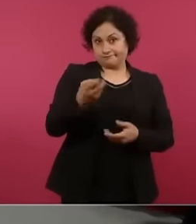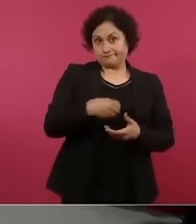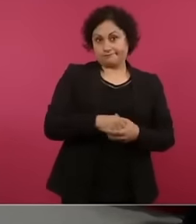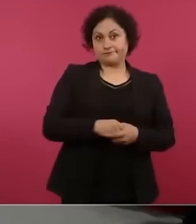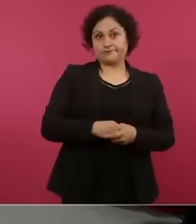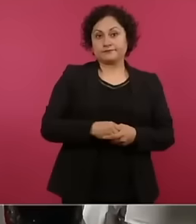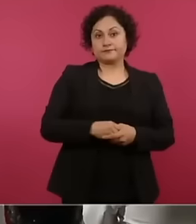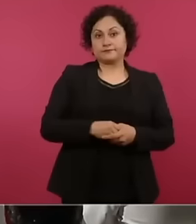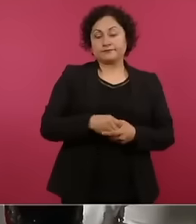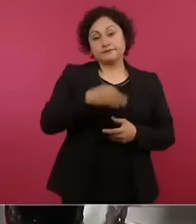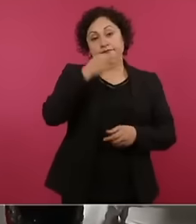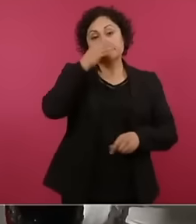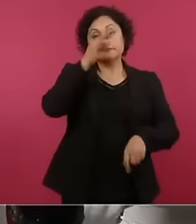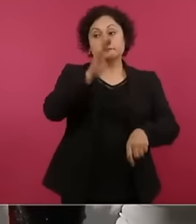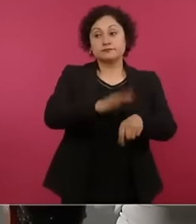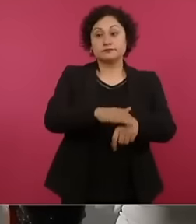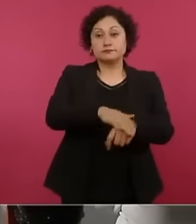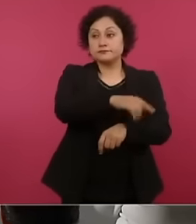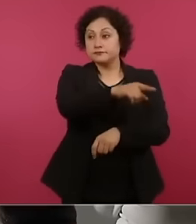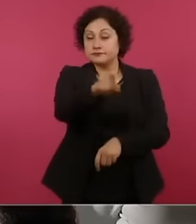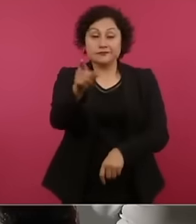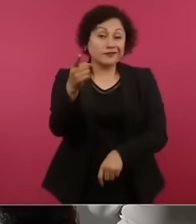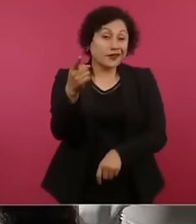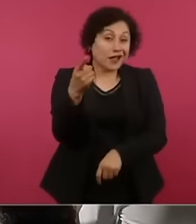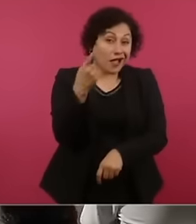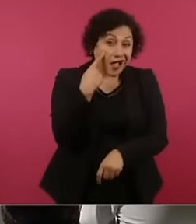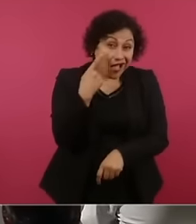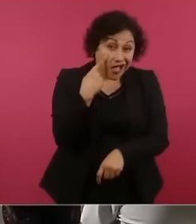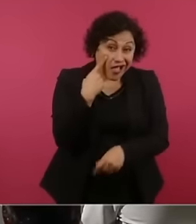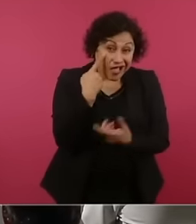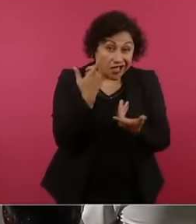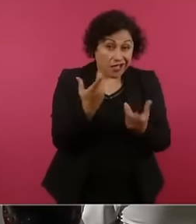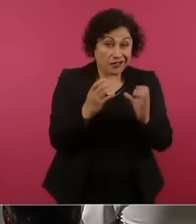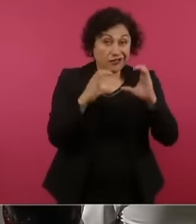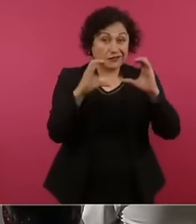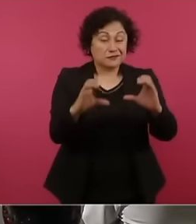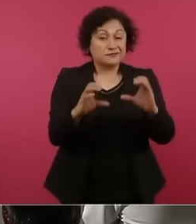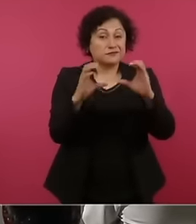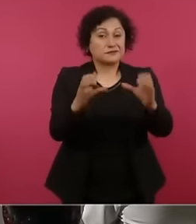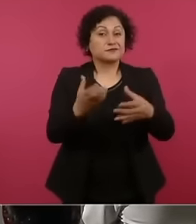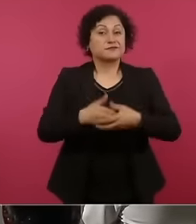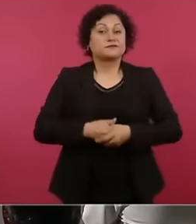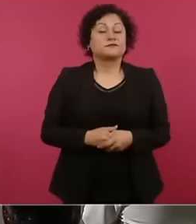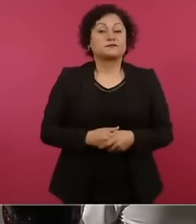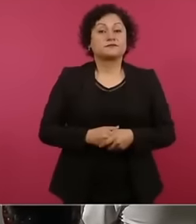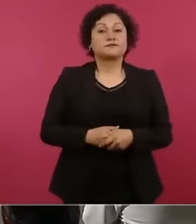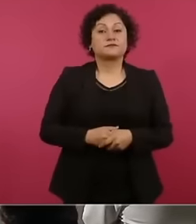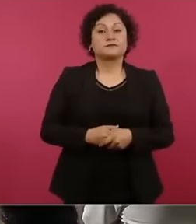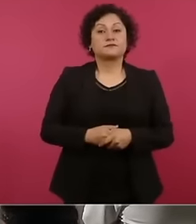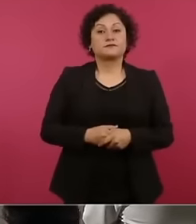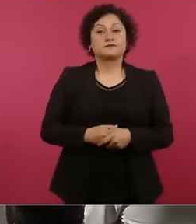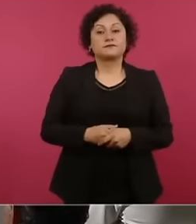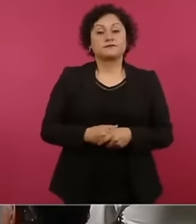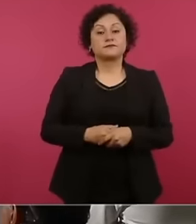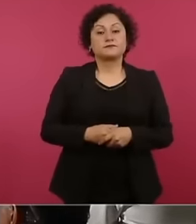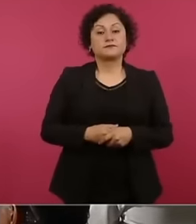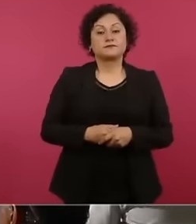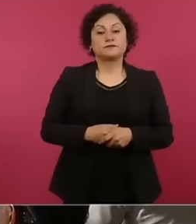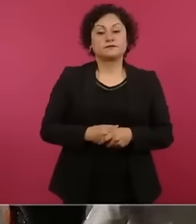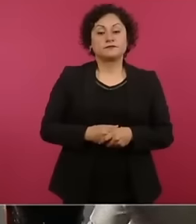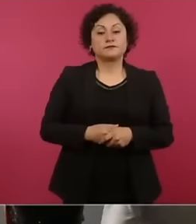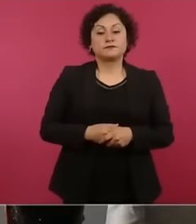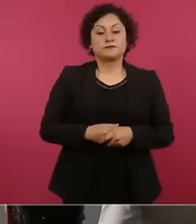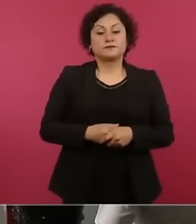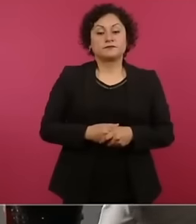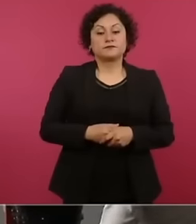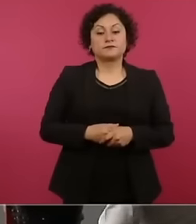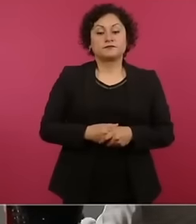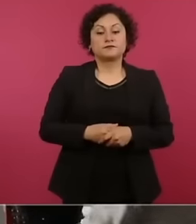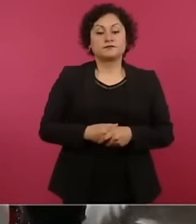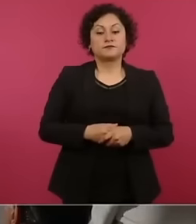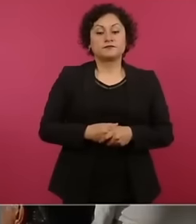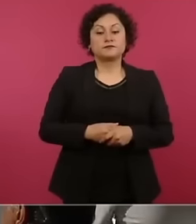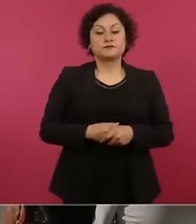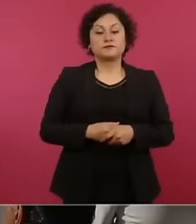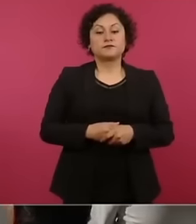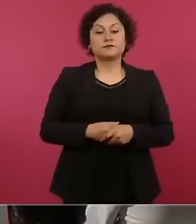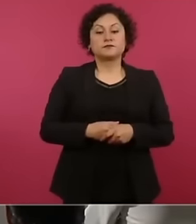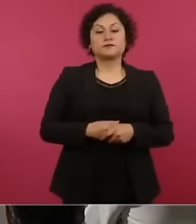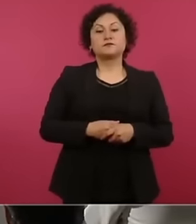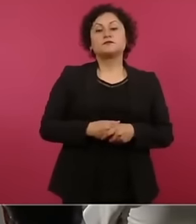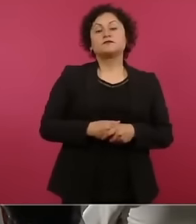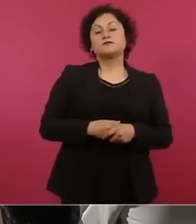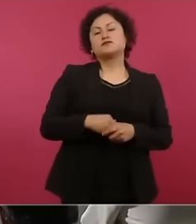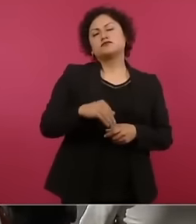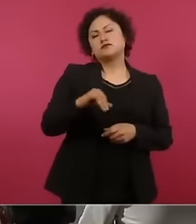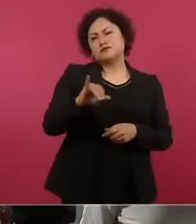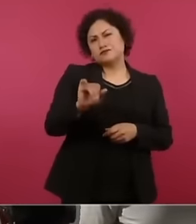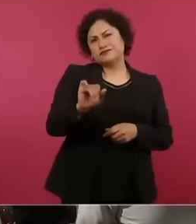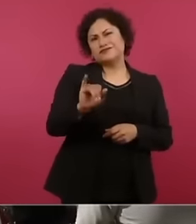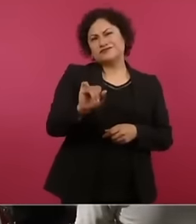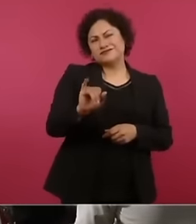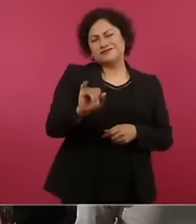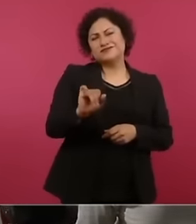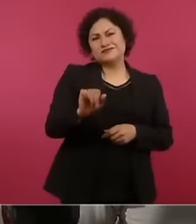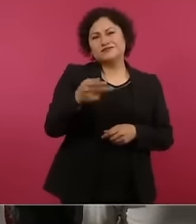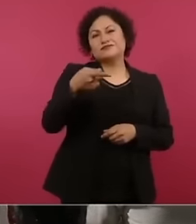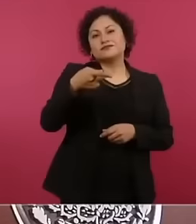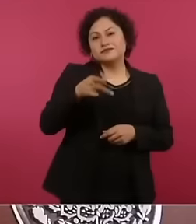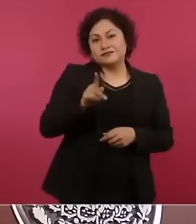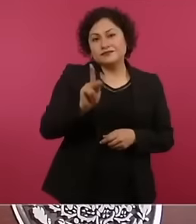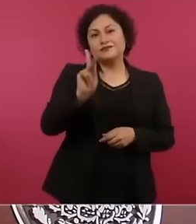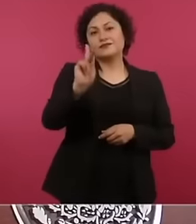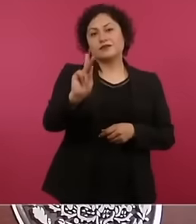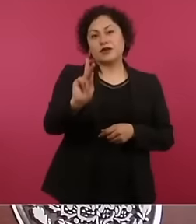of Foreign Regulations, there are fake pages to get the fruit out of your passport, yes. So, yes, be very